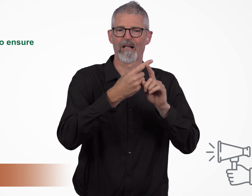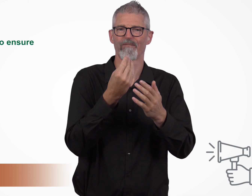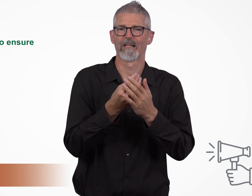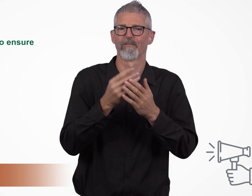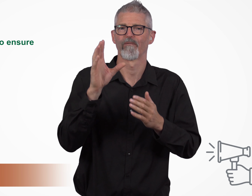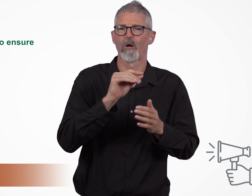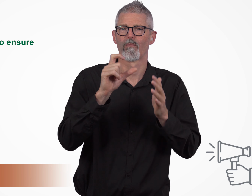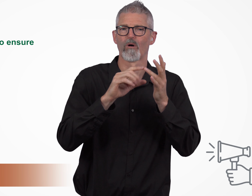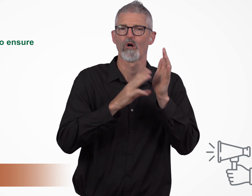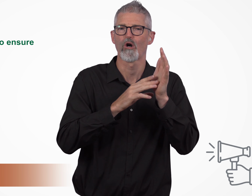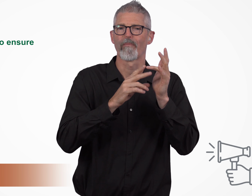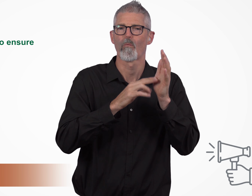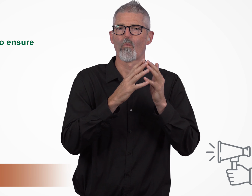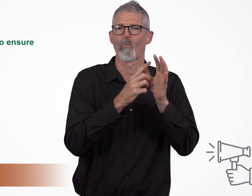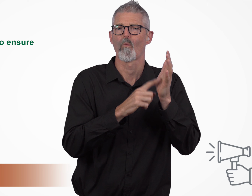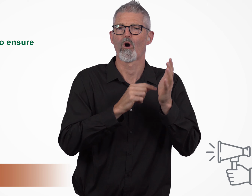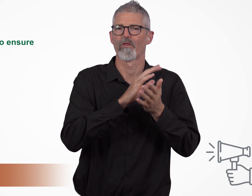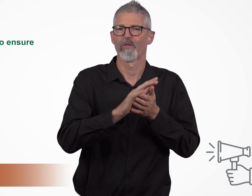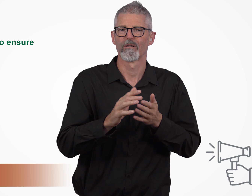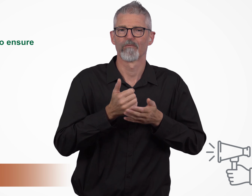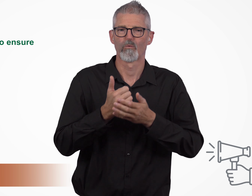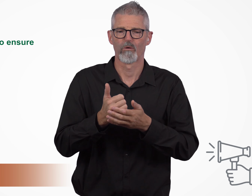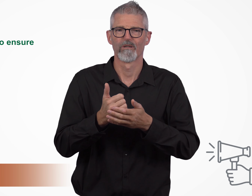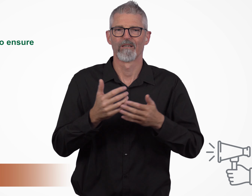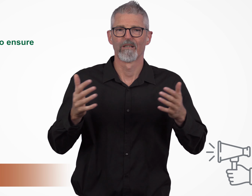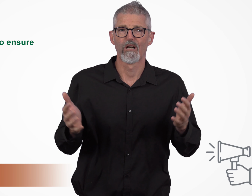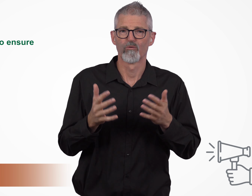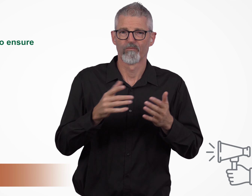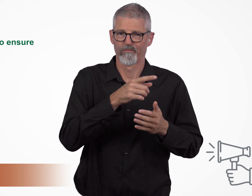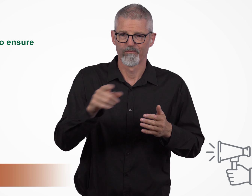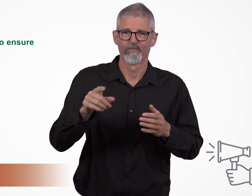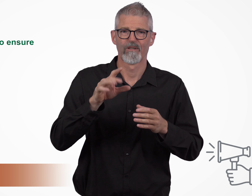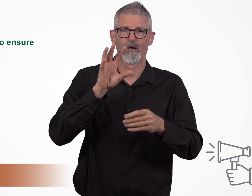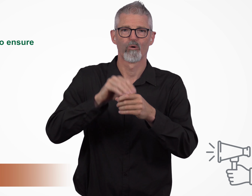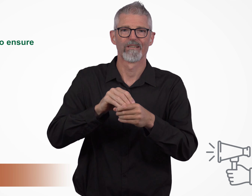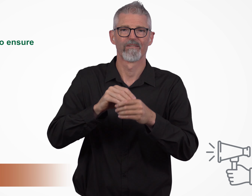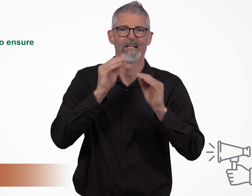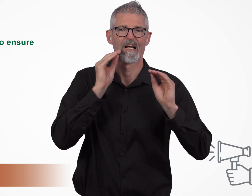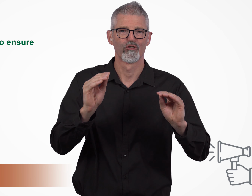funding model supports and incentivises inclusive education,